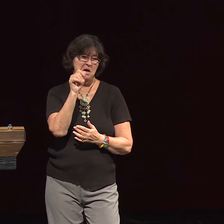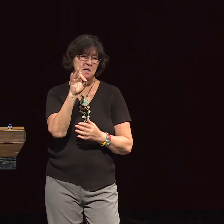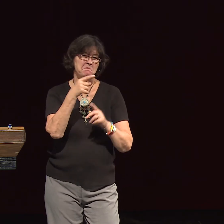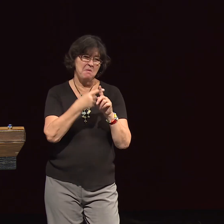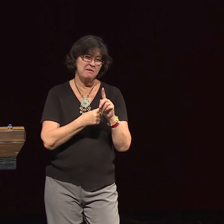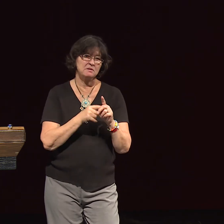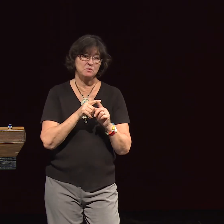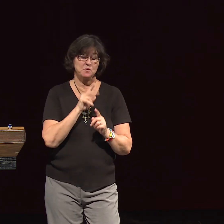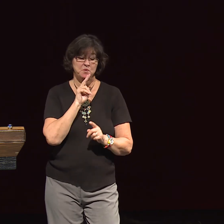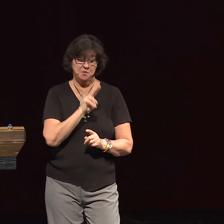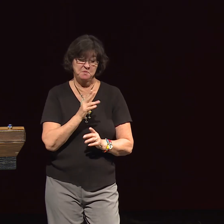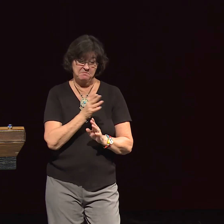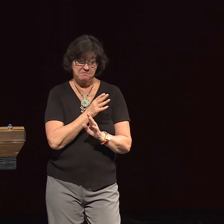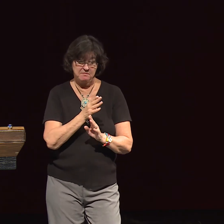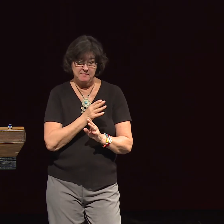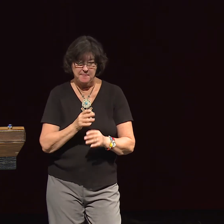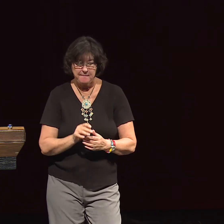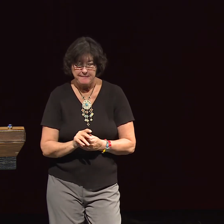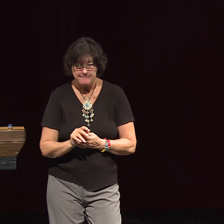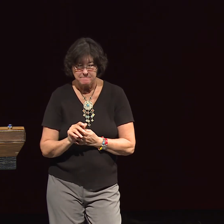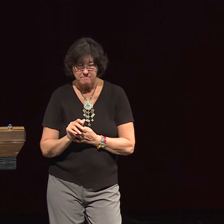by 18 months to 2 years.